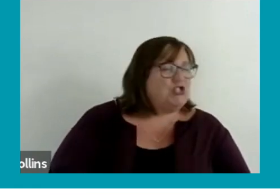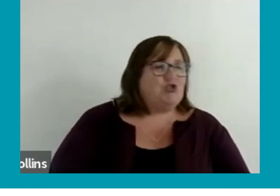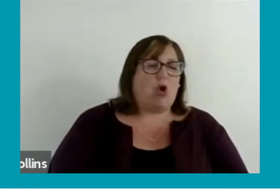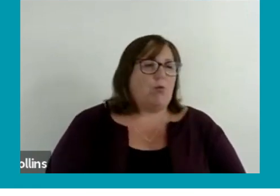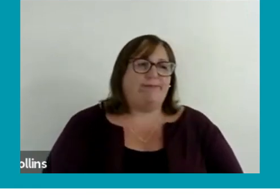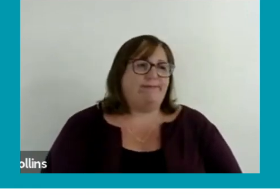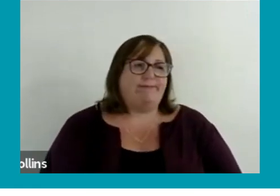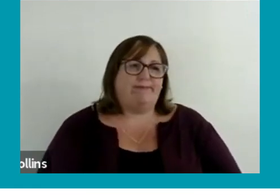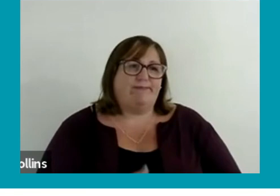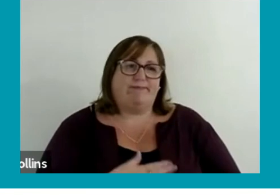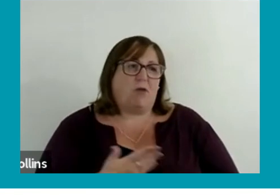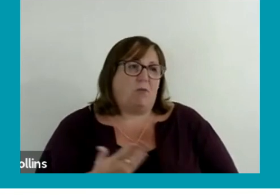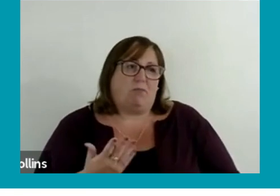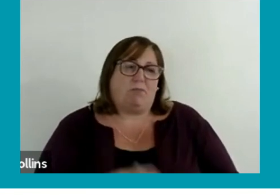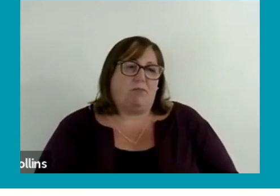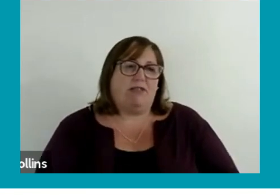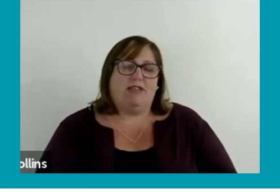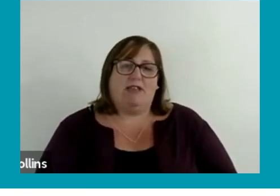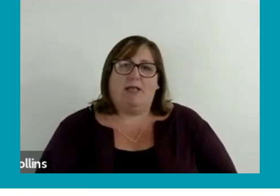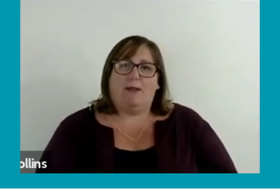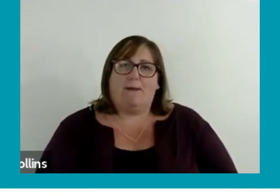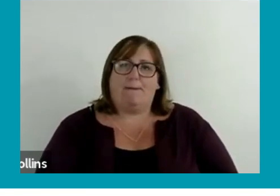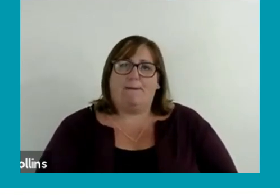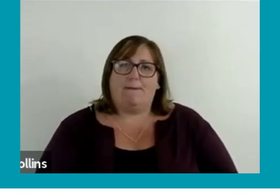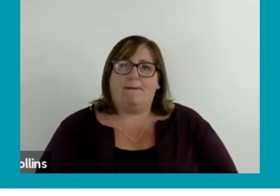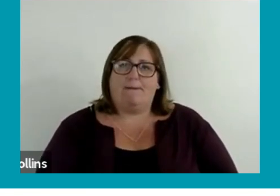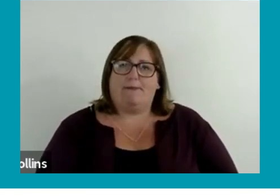this is a that seems to be a long one i'm going to just read the site slowly